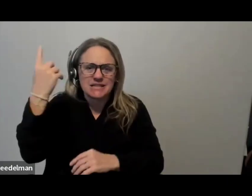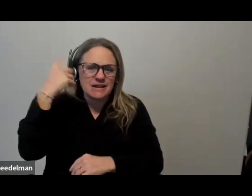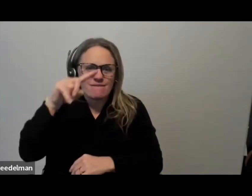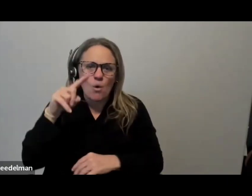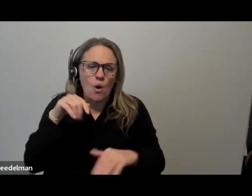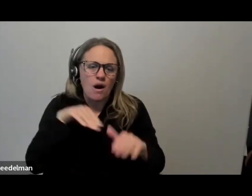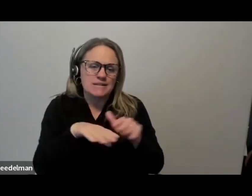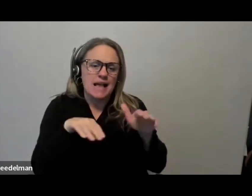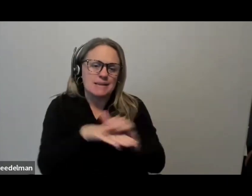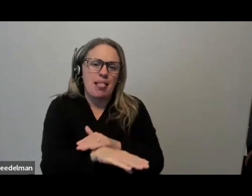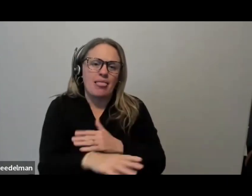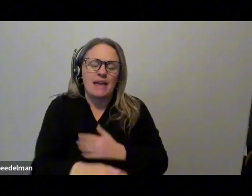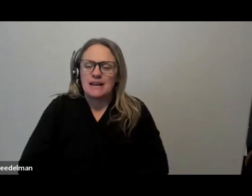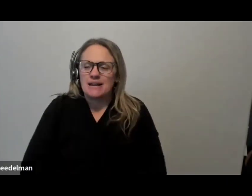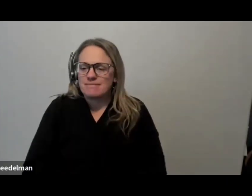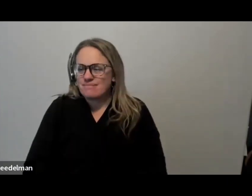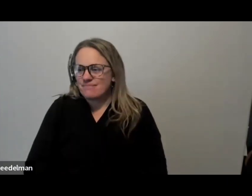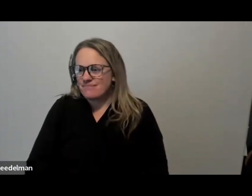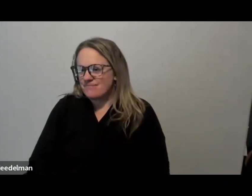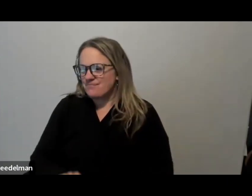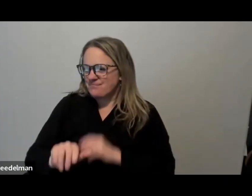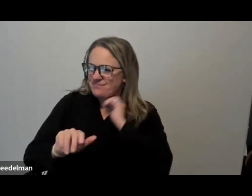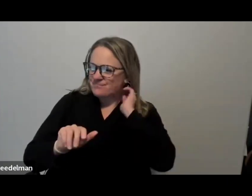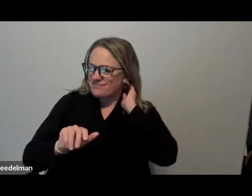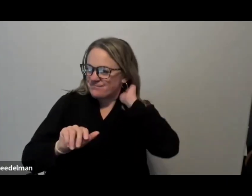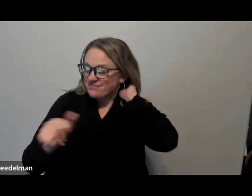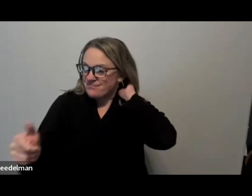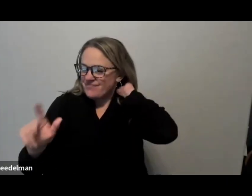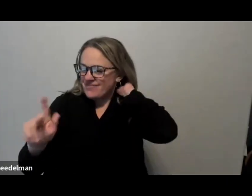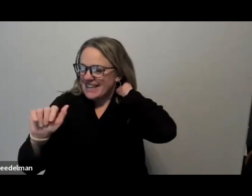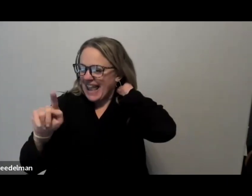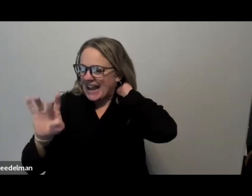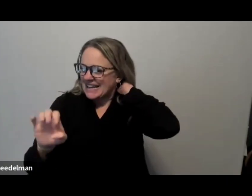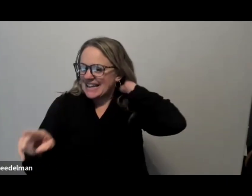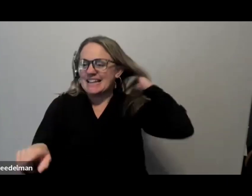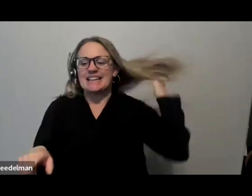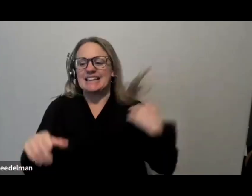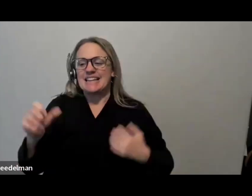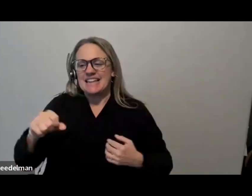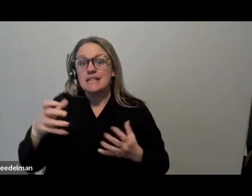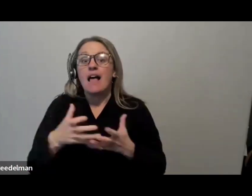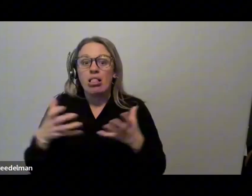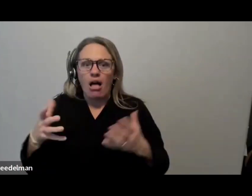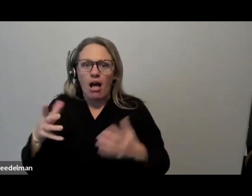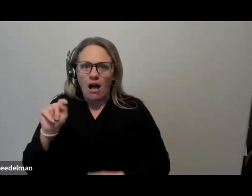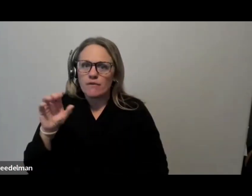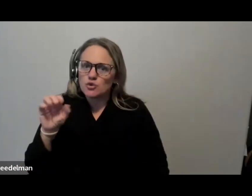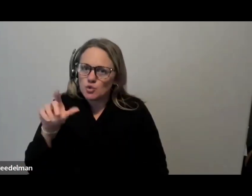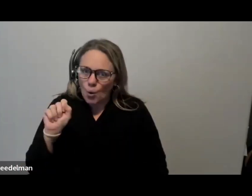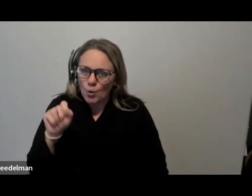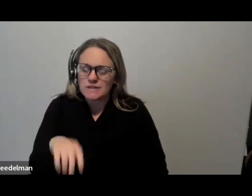Probably my turn to go first. Yes, tons of tools and what we do when we go